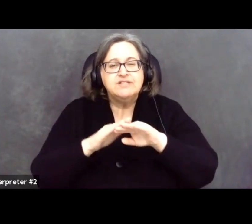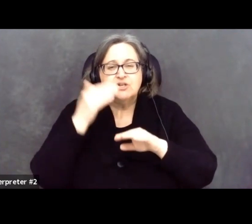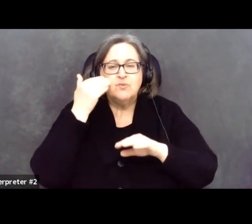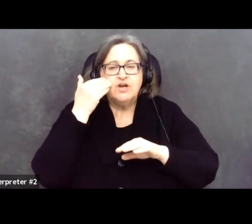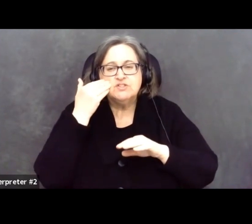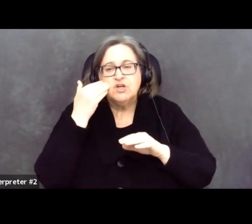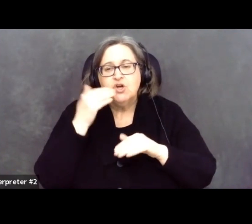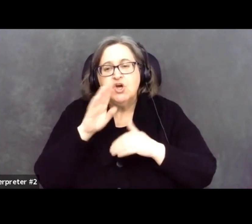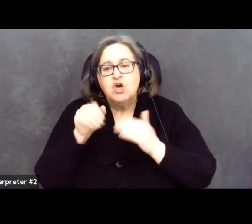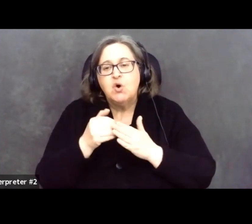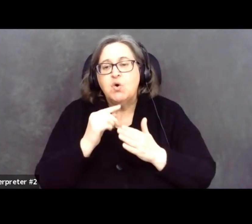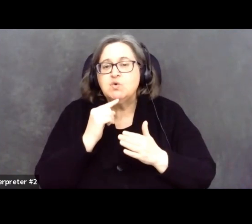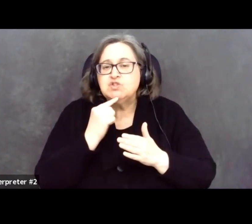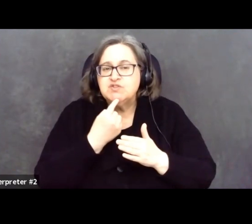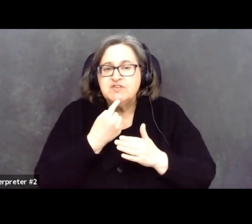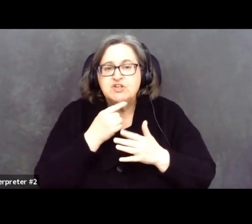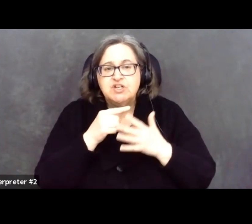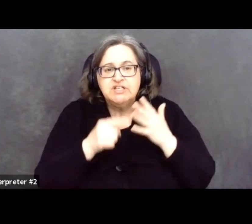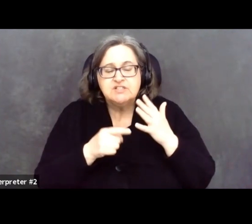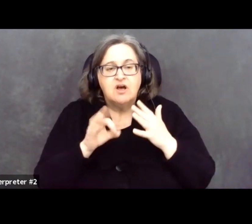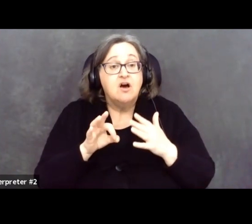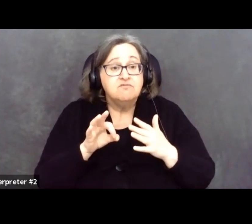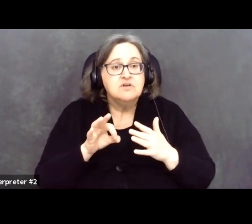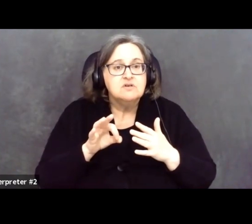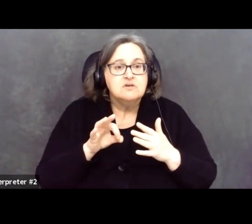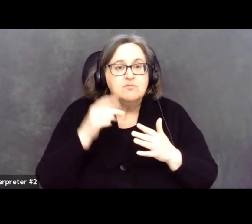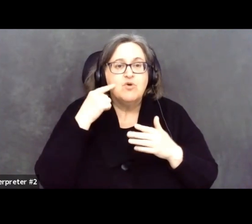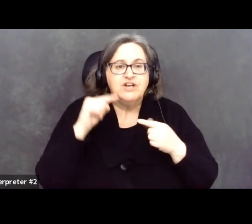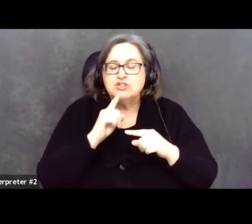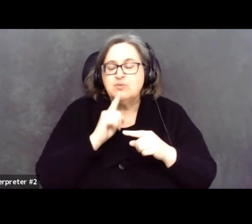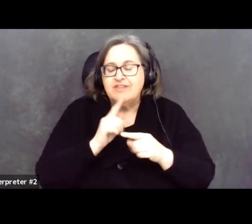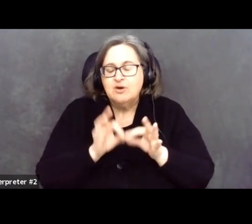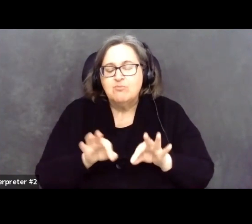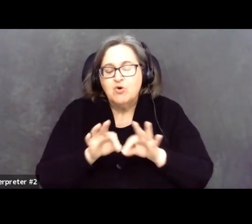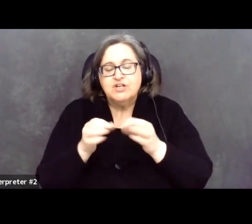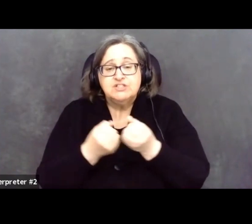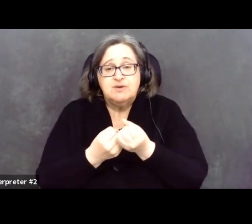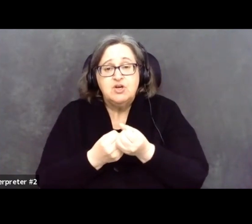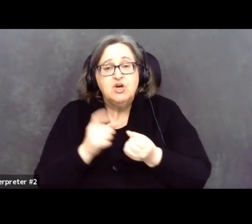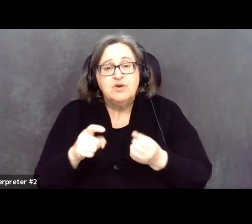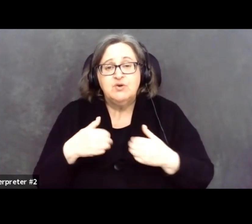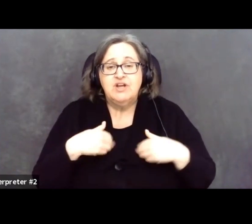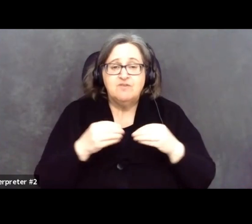all severity of brain injury are so important There needs to be more training at the